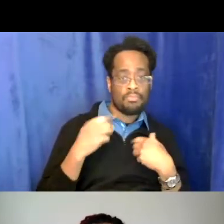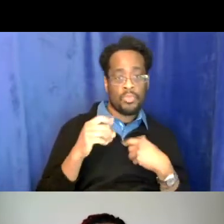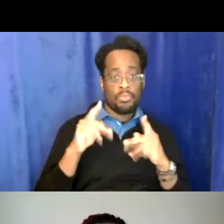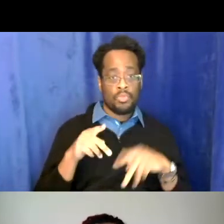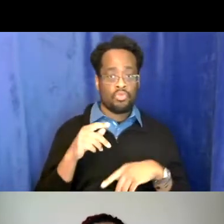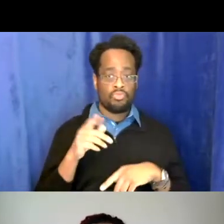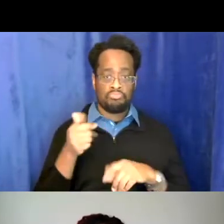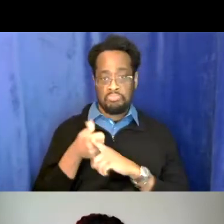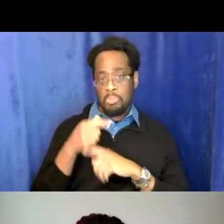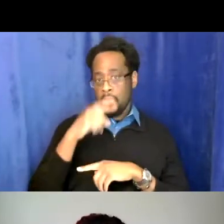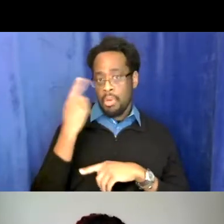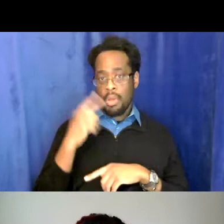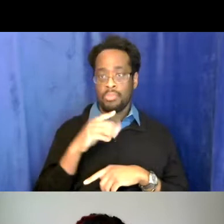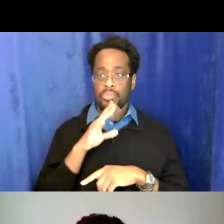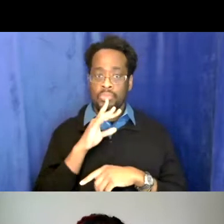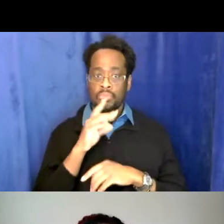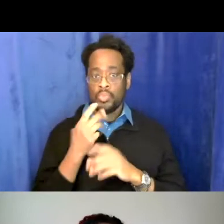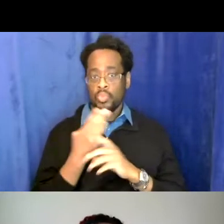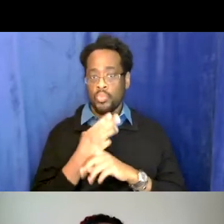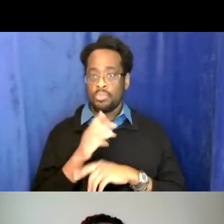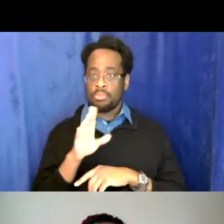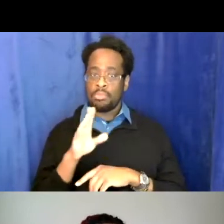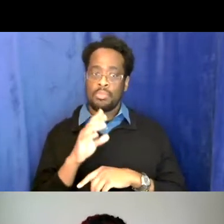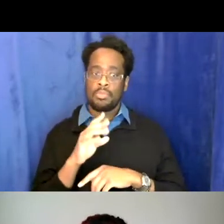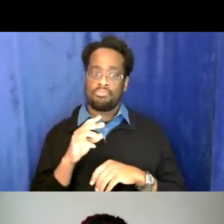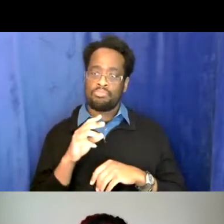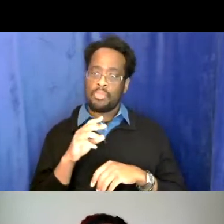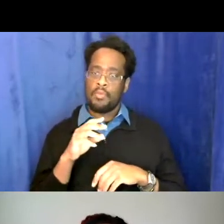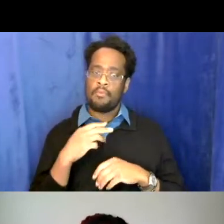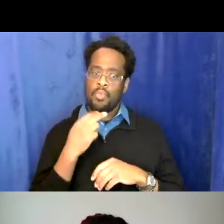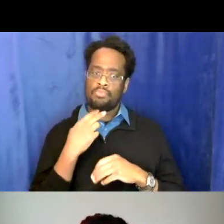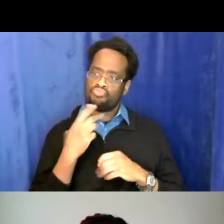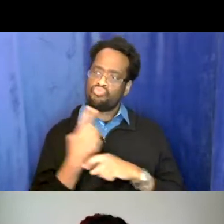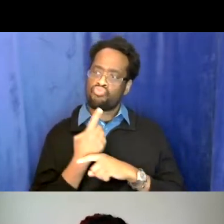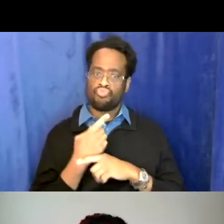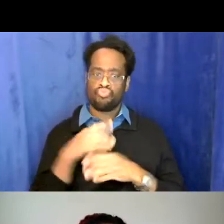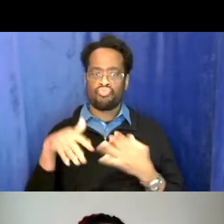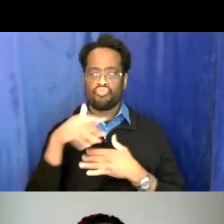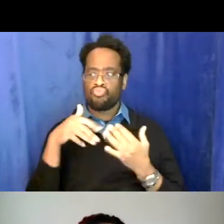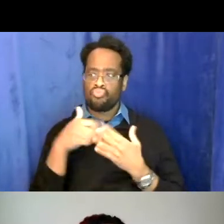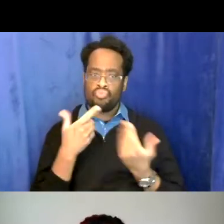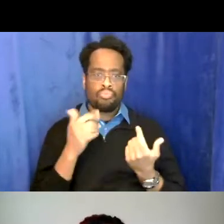has an apartment that's available,, and a black person who's able to speak utilizes their voice